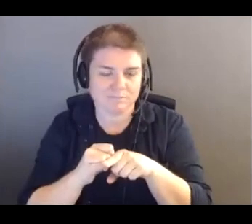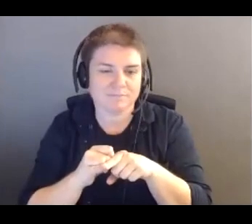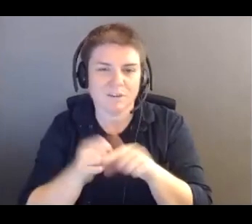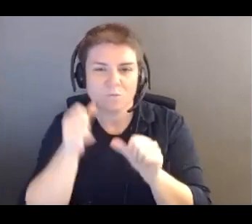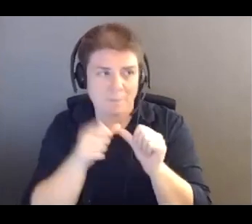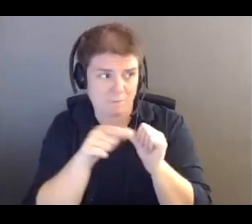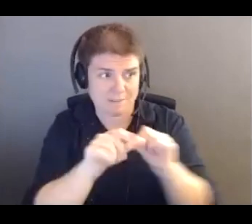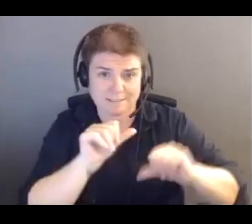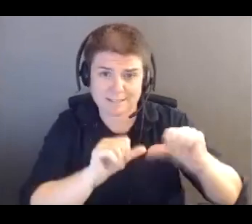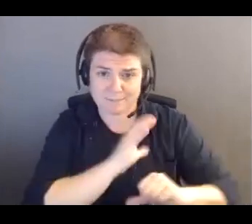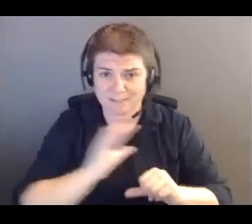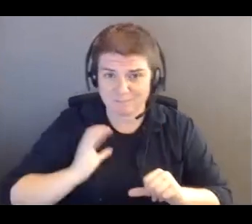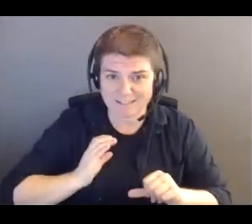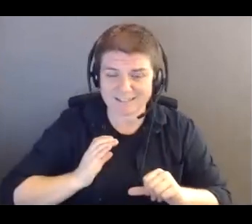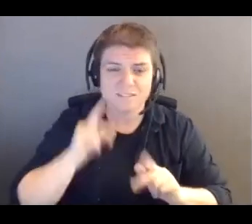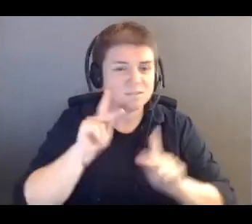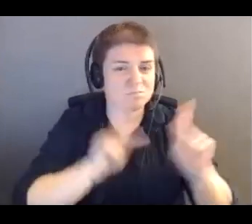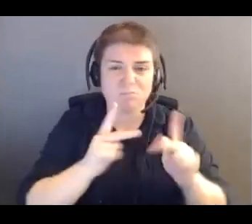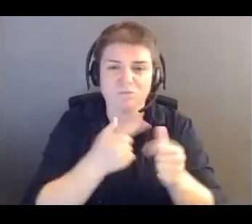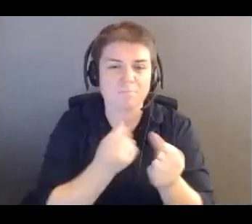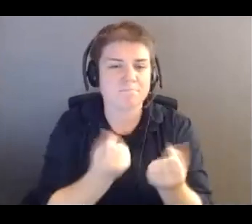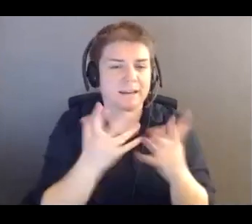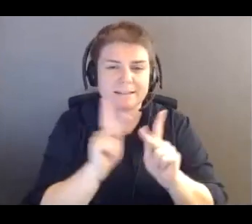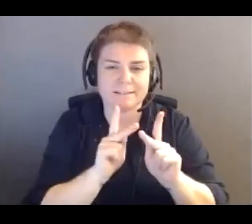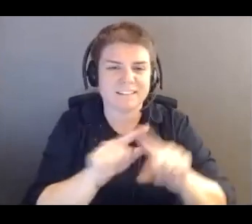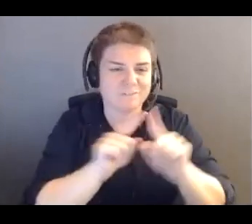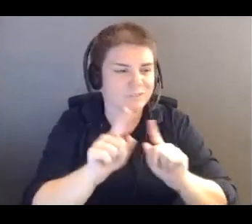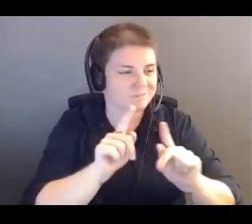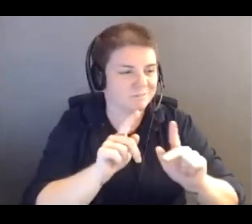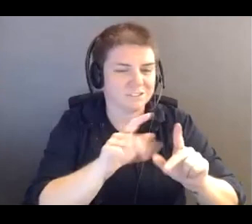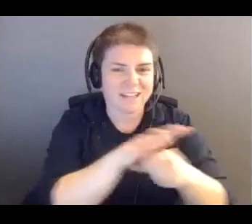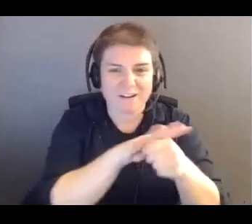committee will be made up of people from many different practices and experiences. Don't